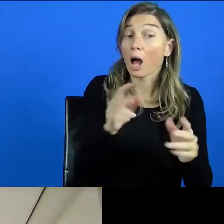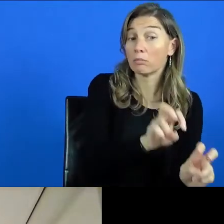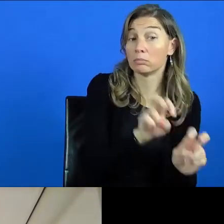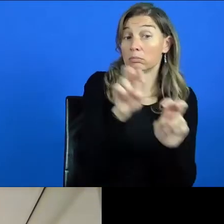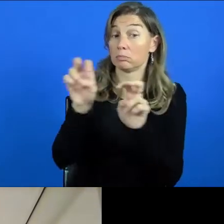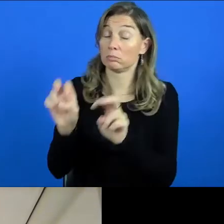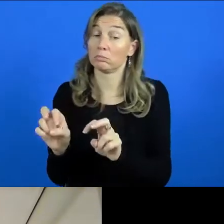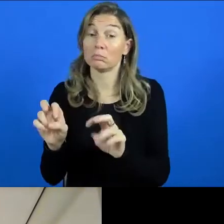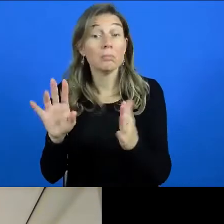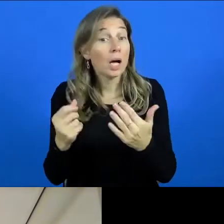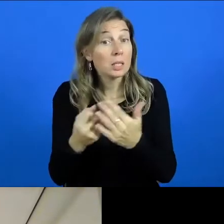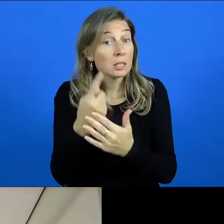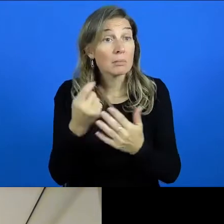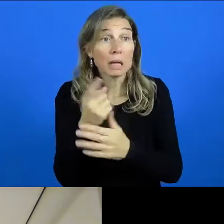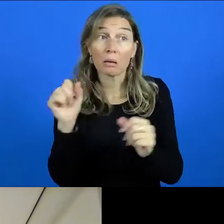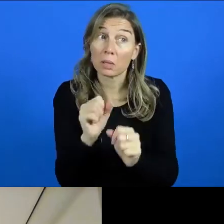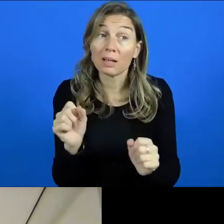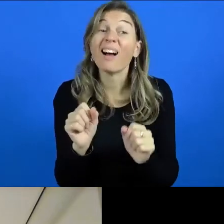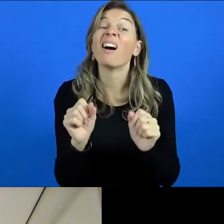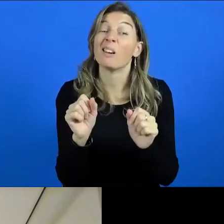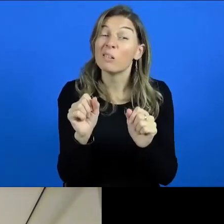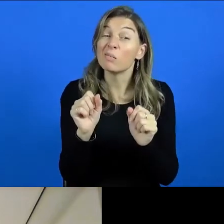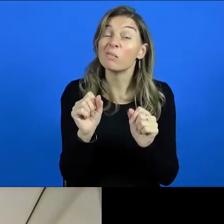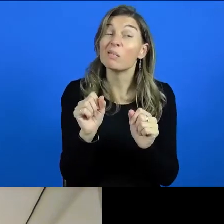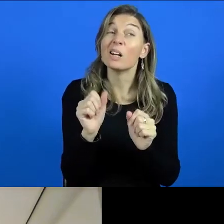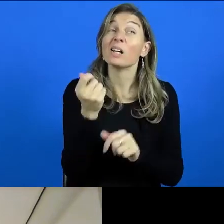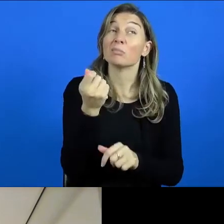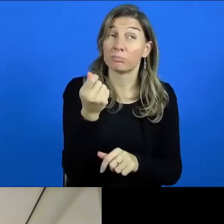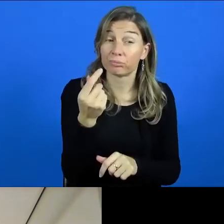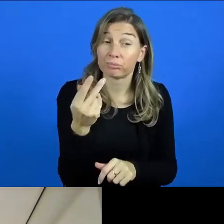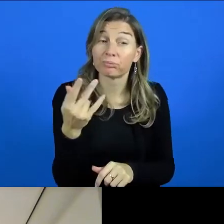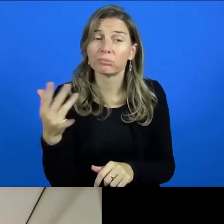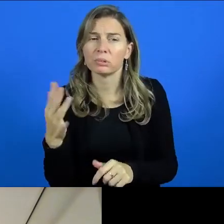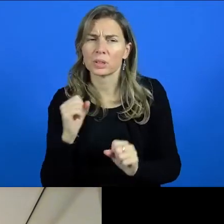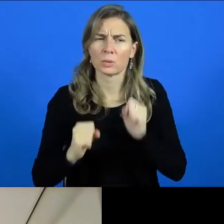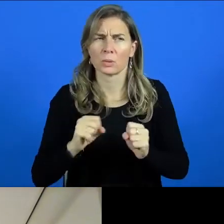We have this number of complaints concerning European Banking Authority.